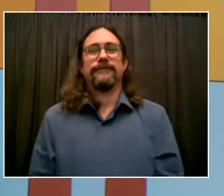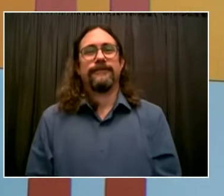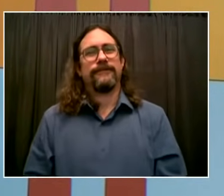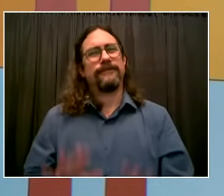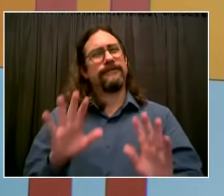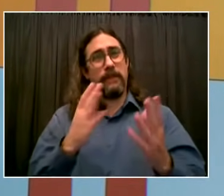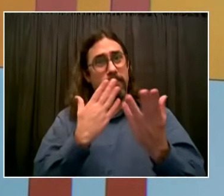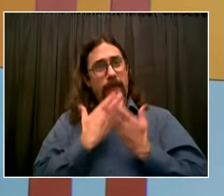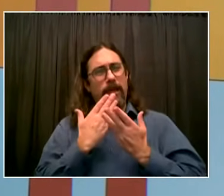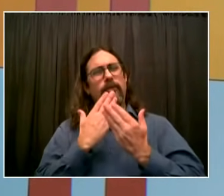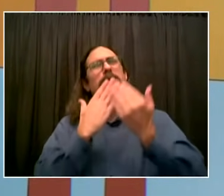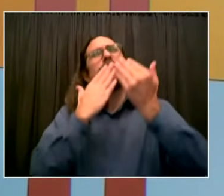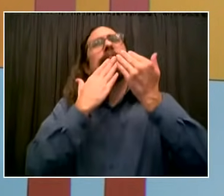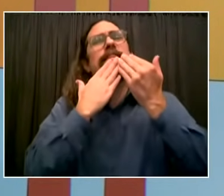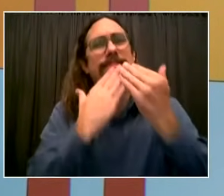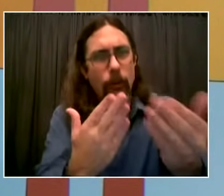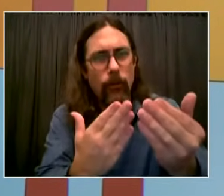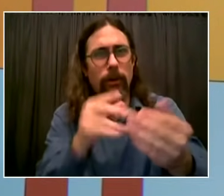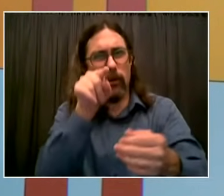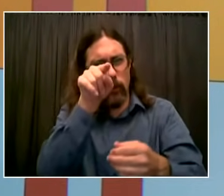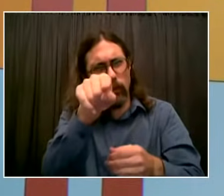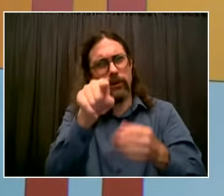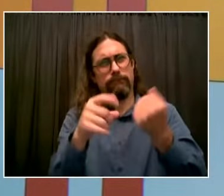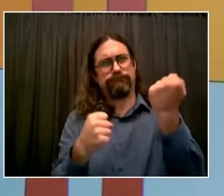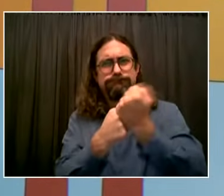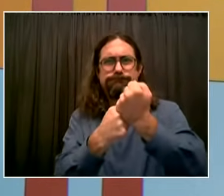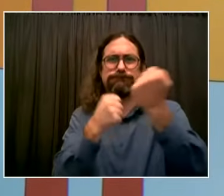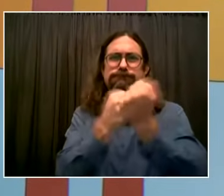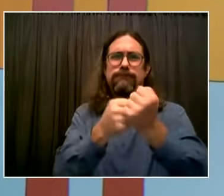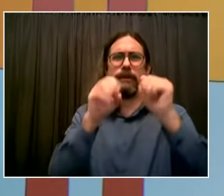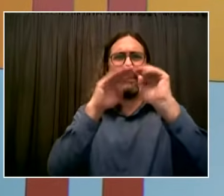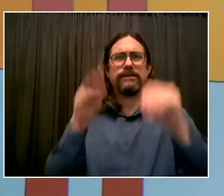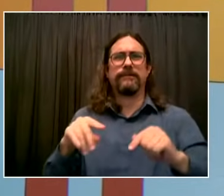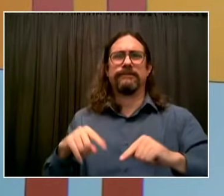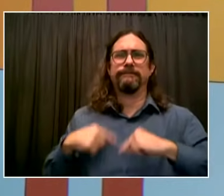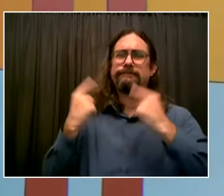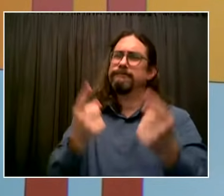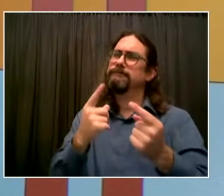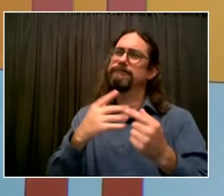BY THE MUSEUM AND HELPING THEM TO CONTINUE TO BE GREAT. IT'S GOING TO BE